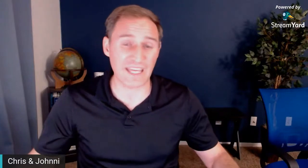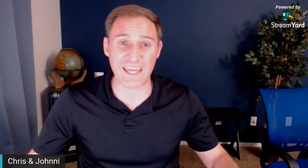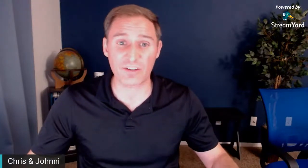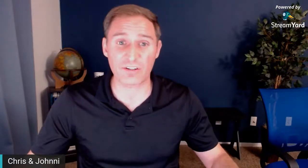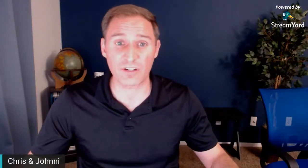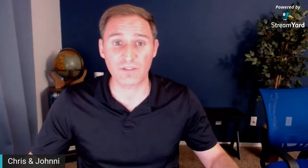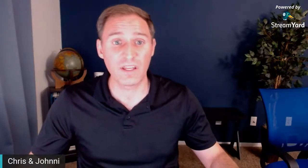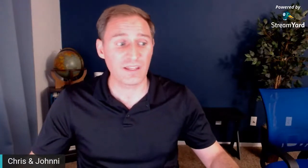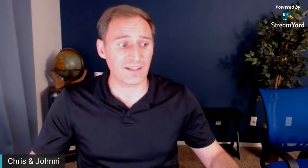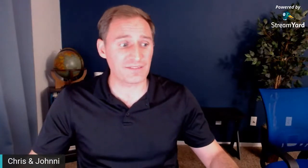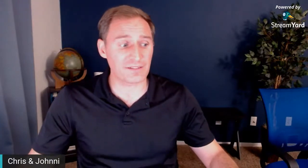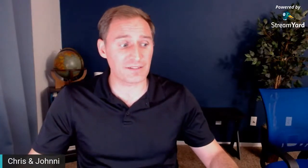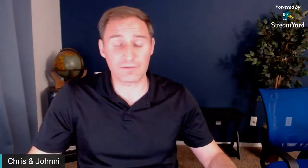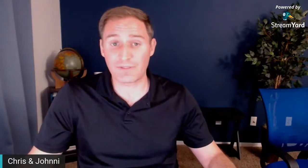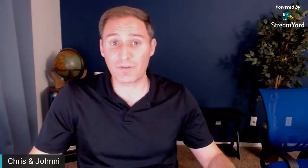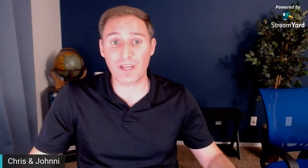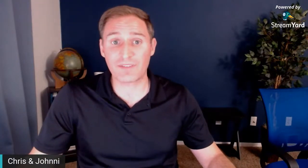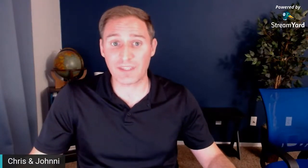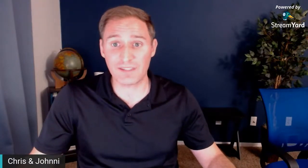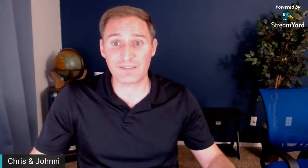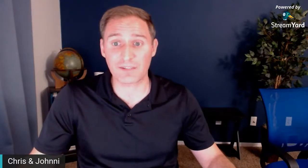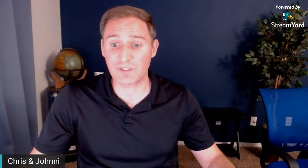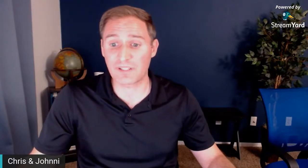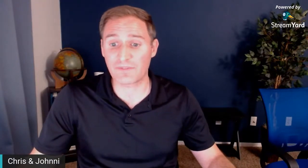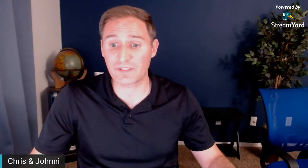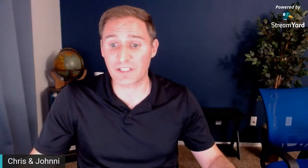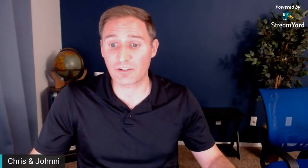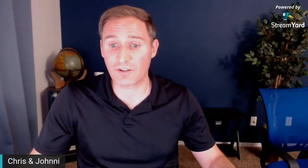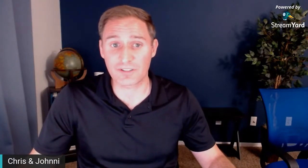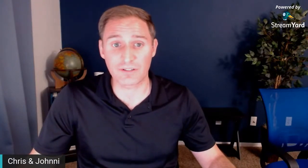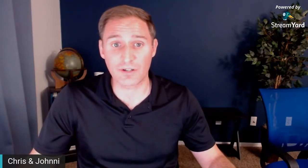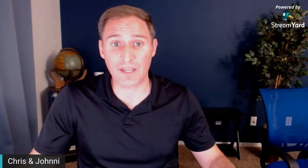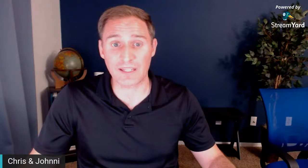ahead of the curve and so if you have kids like we definitely encourage you to go ahead